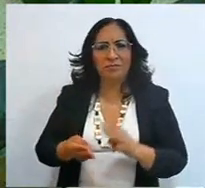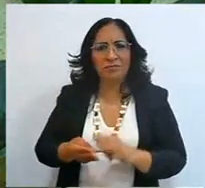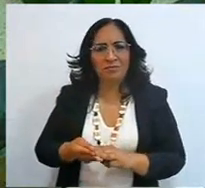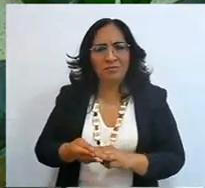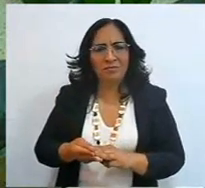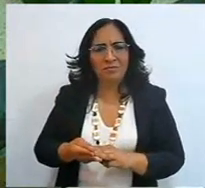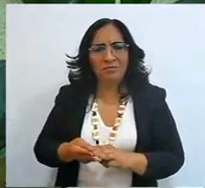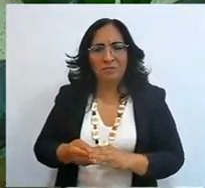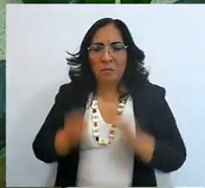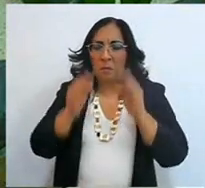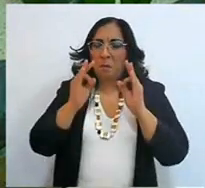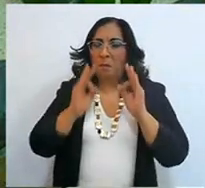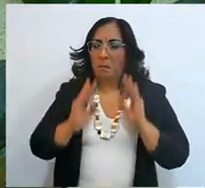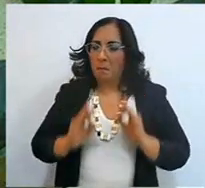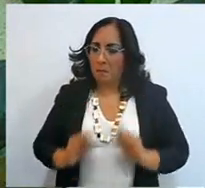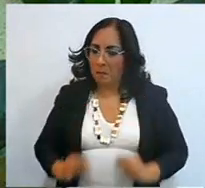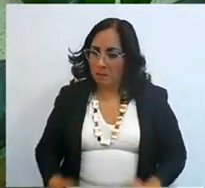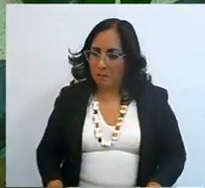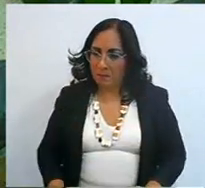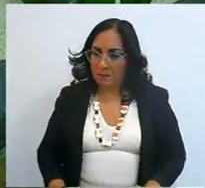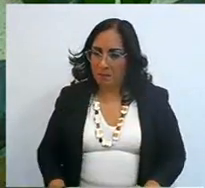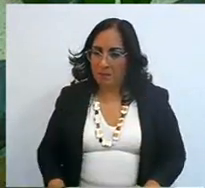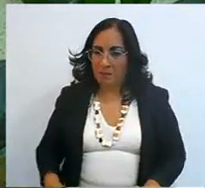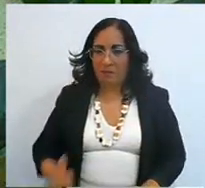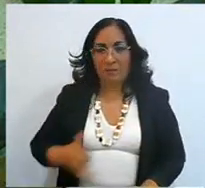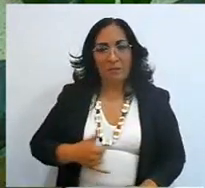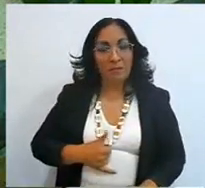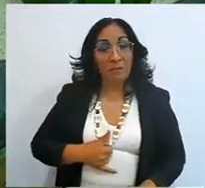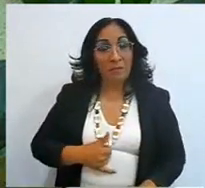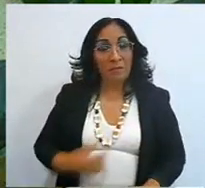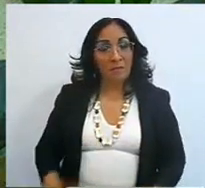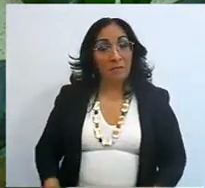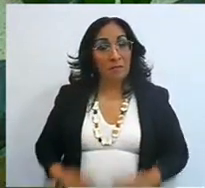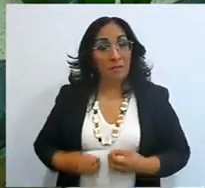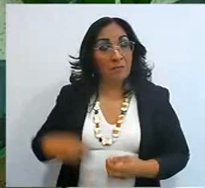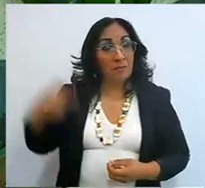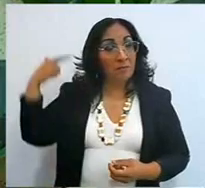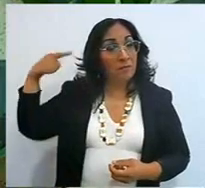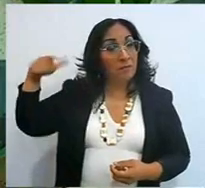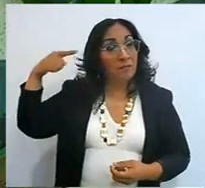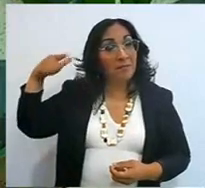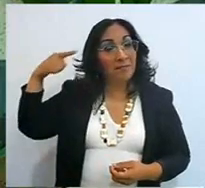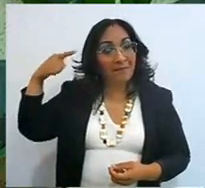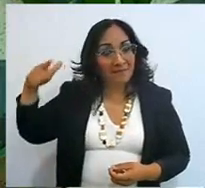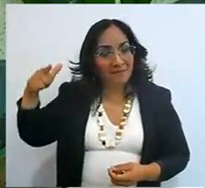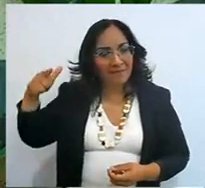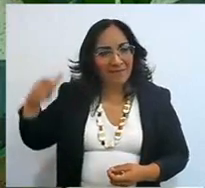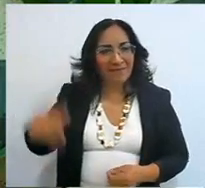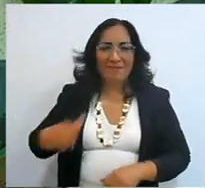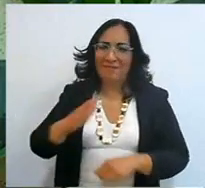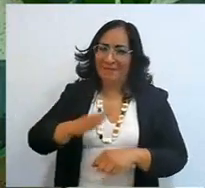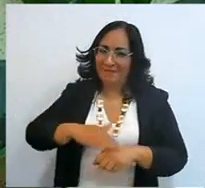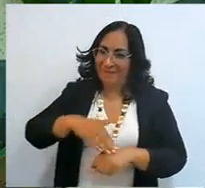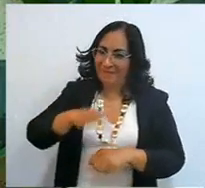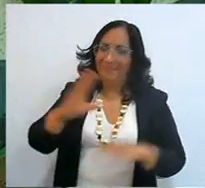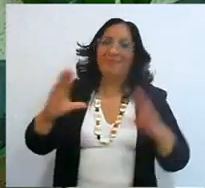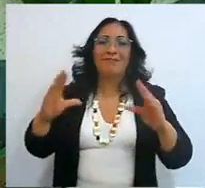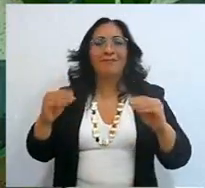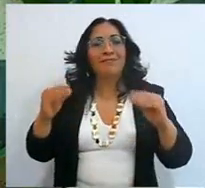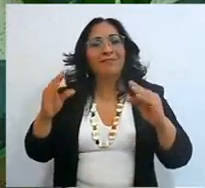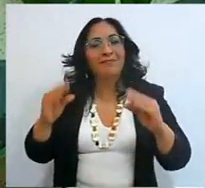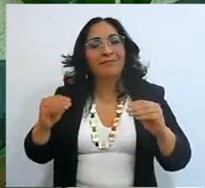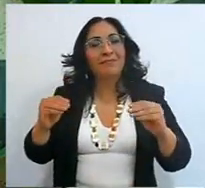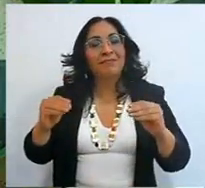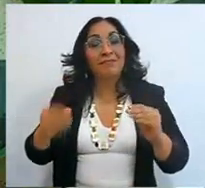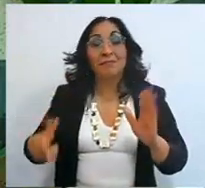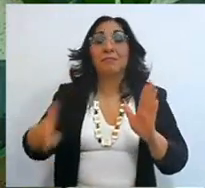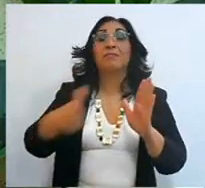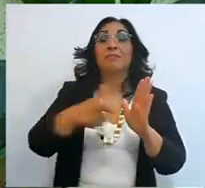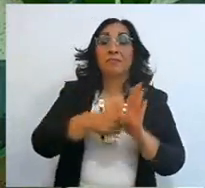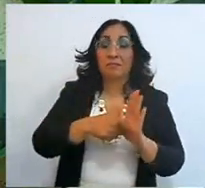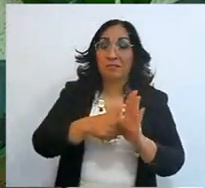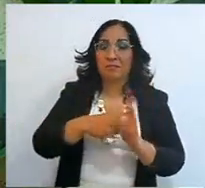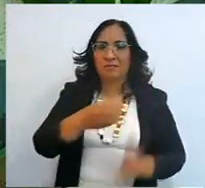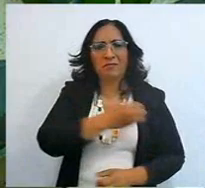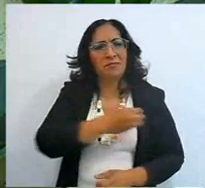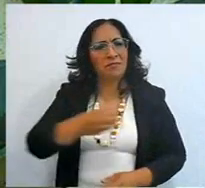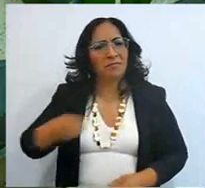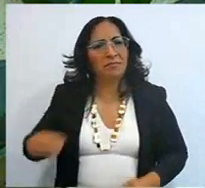I live in Guadalajara, and there I am, so the more we learn its laws, its commandments,